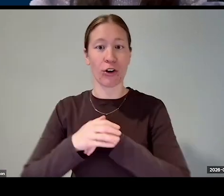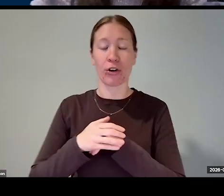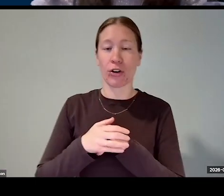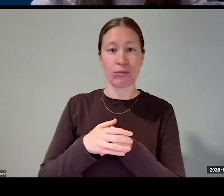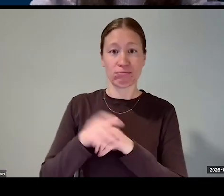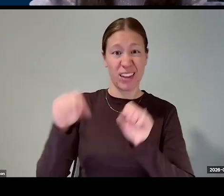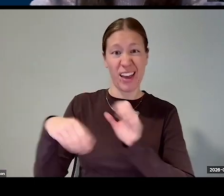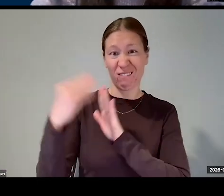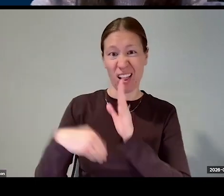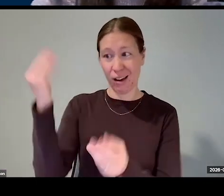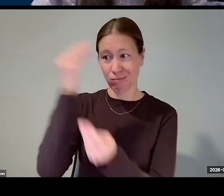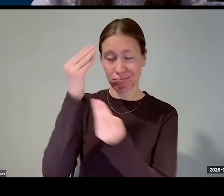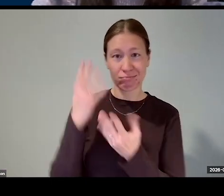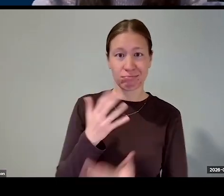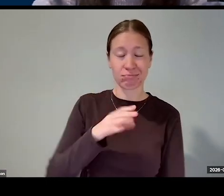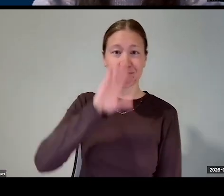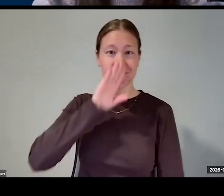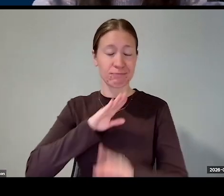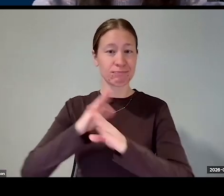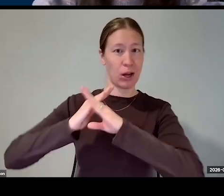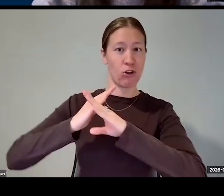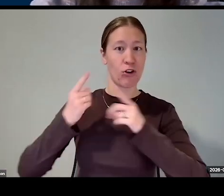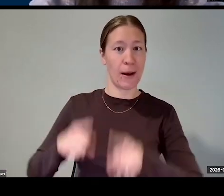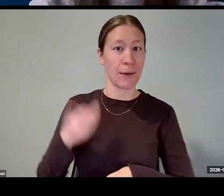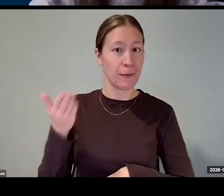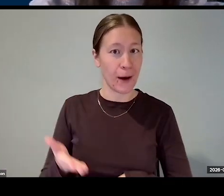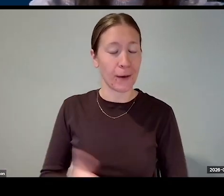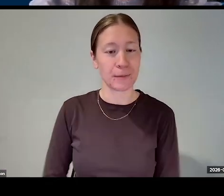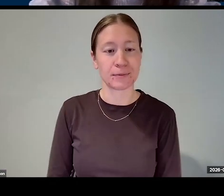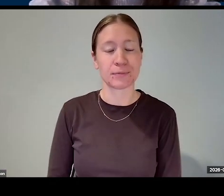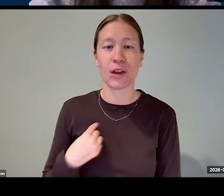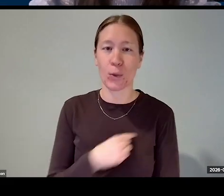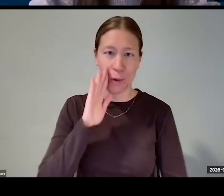or application, you can report those to our office to get those addressed.